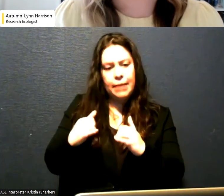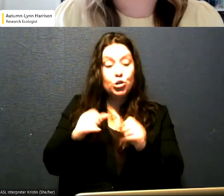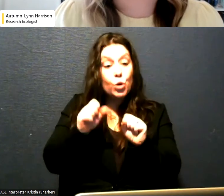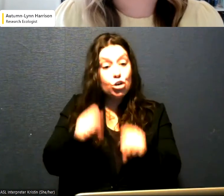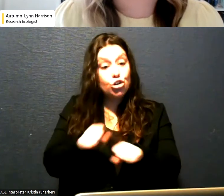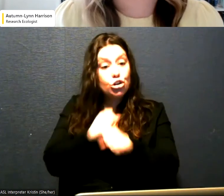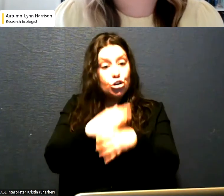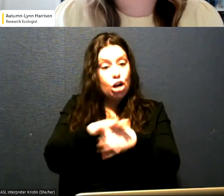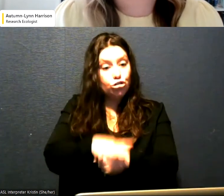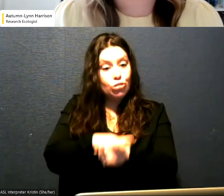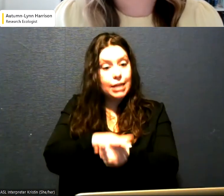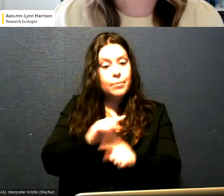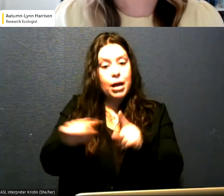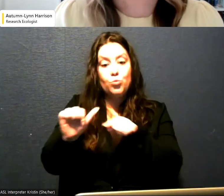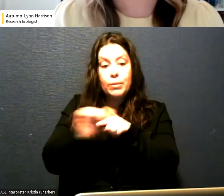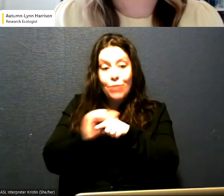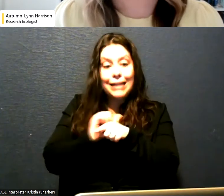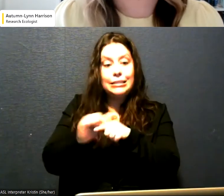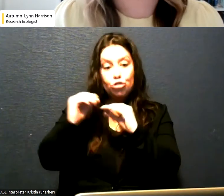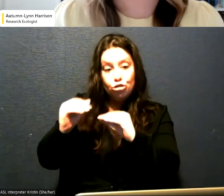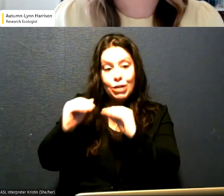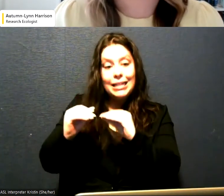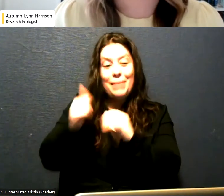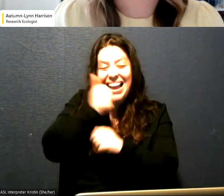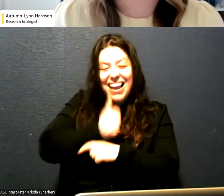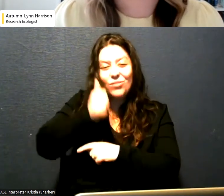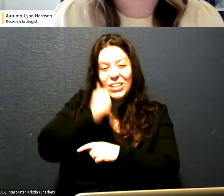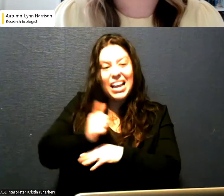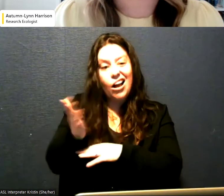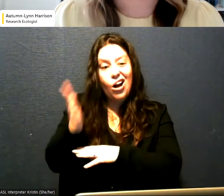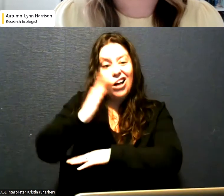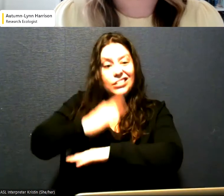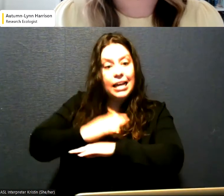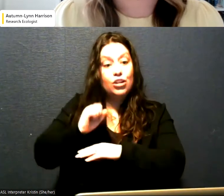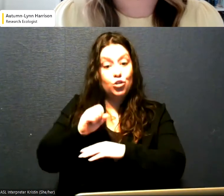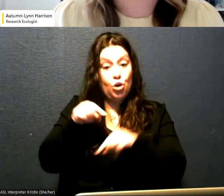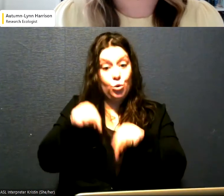train them every day, all day so that these events that we regularly have to do on them